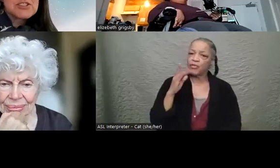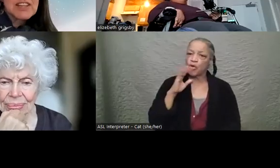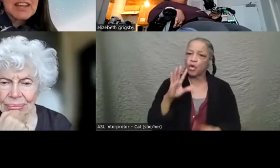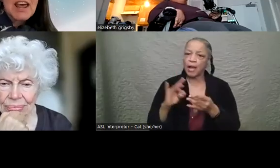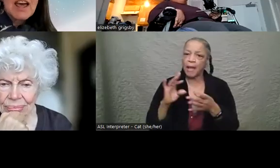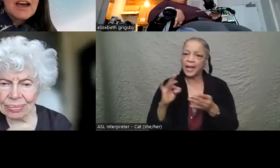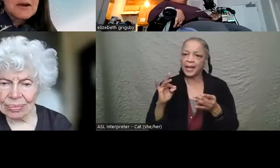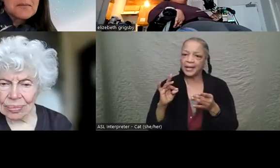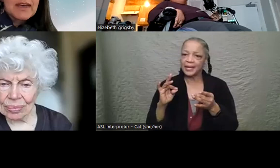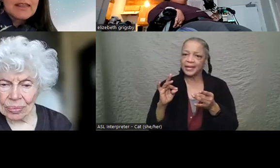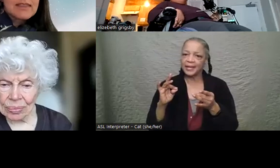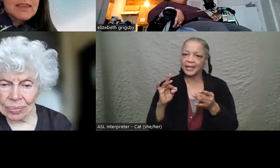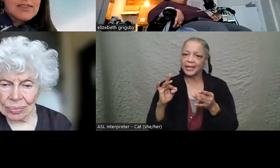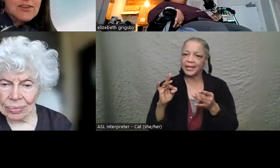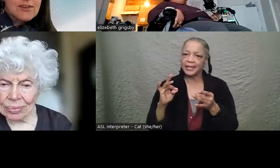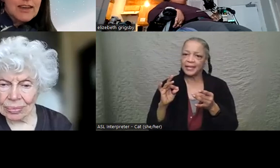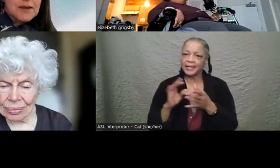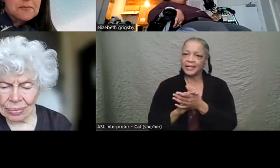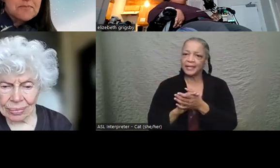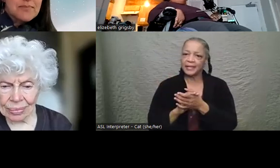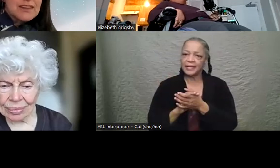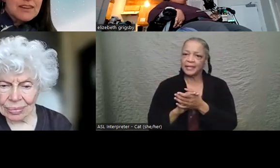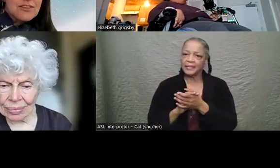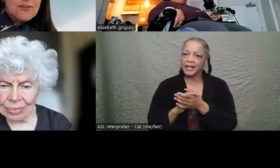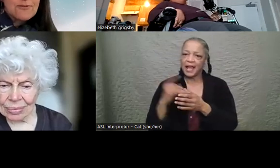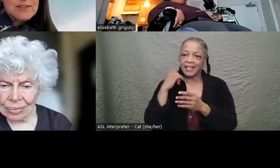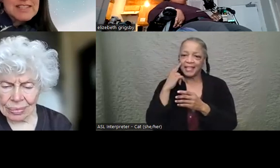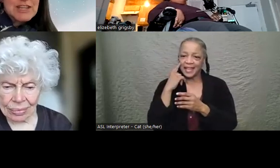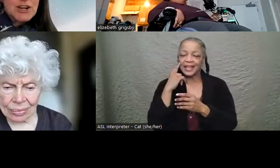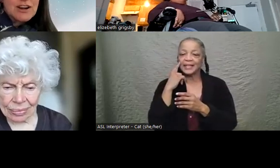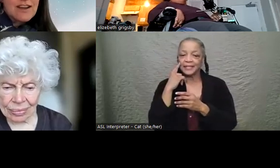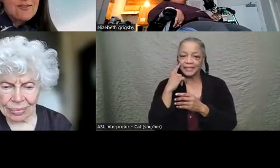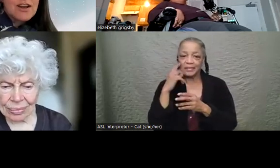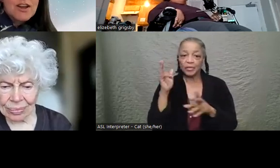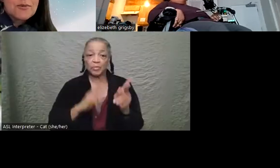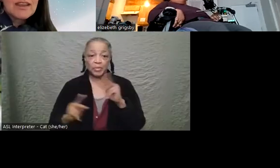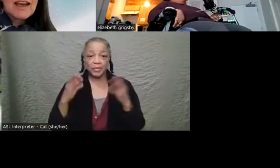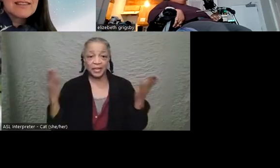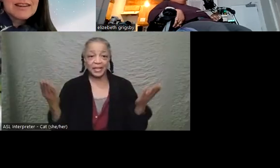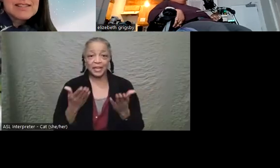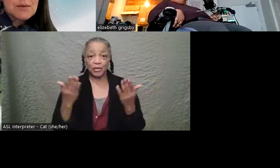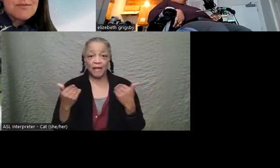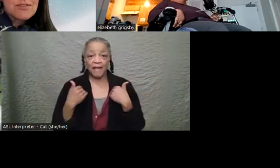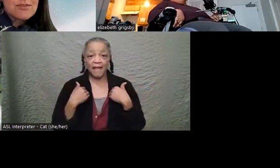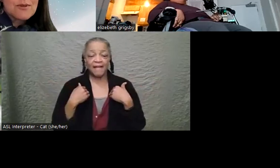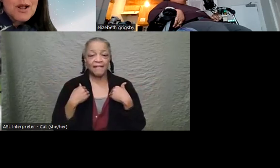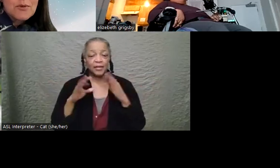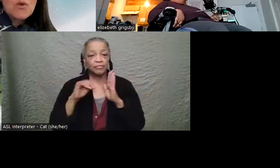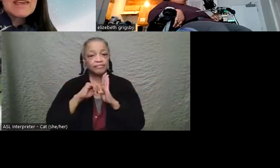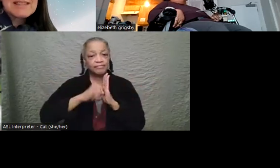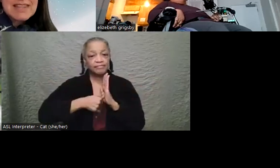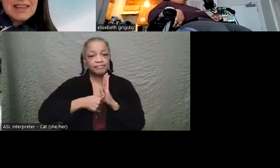I definitely appreciate it . I think the folks here have really highlighted some of the ways